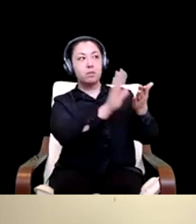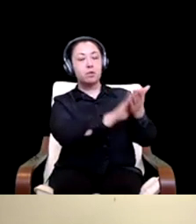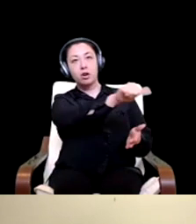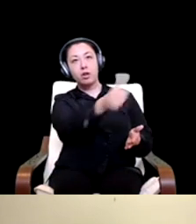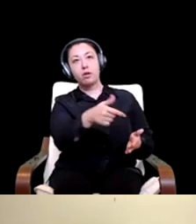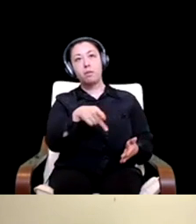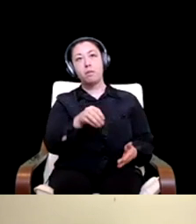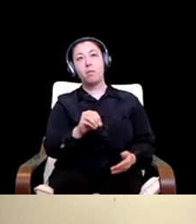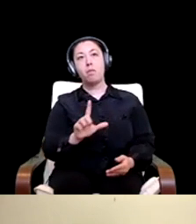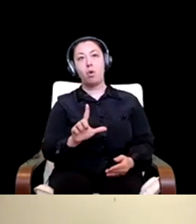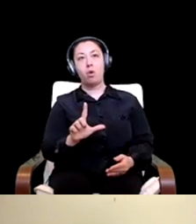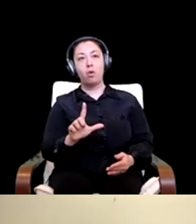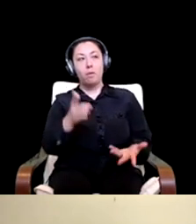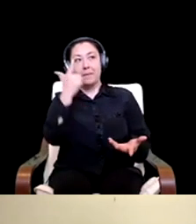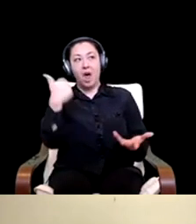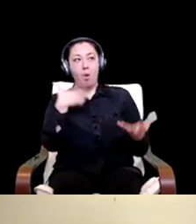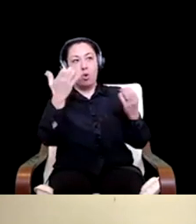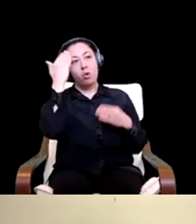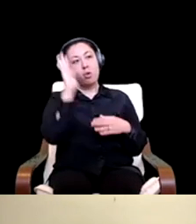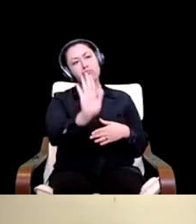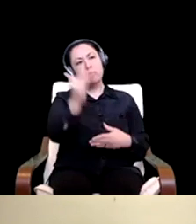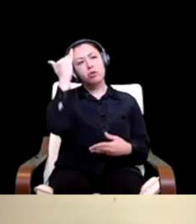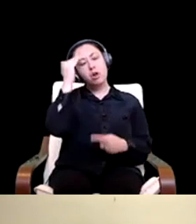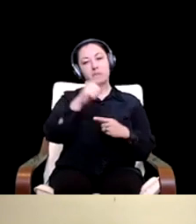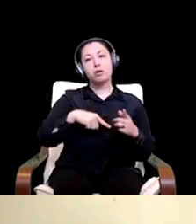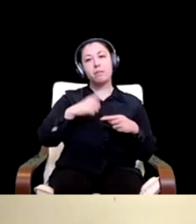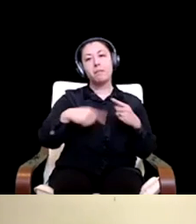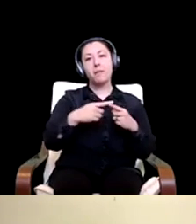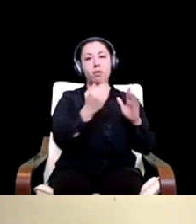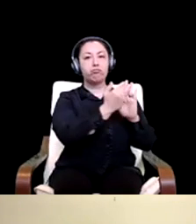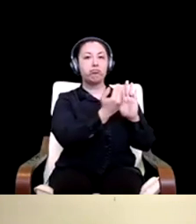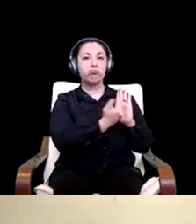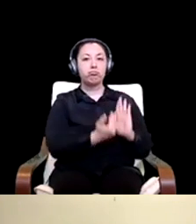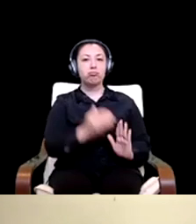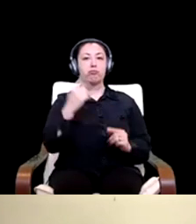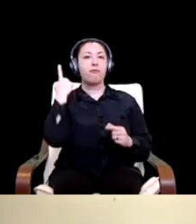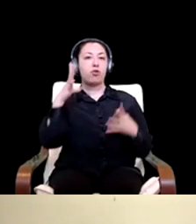of the CHARGE checklist is.